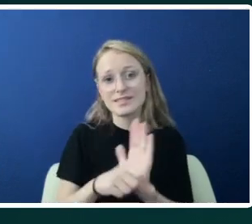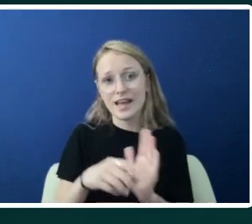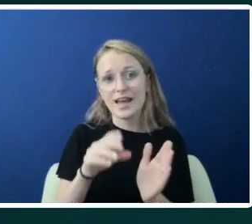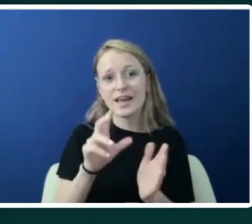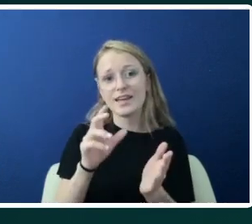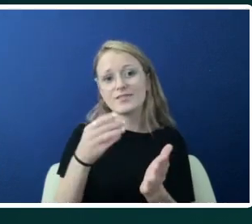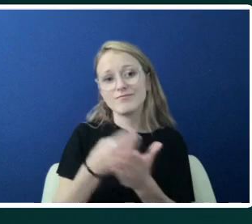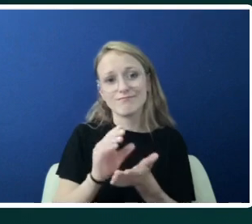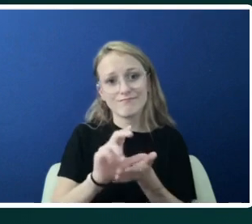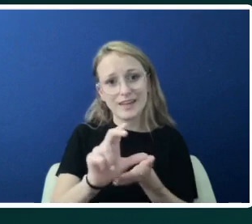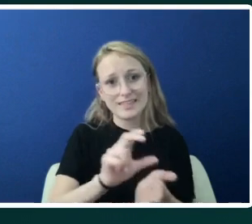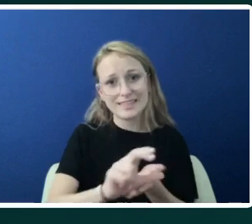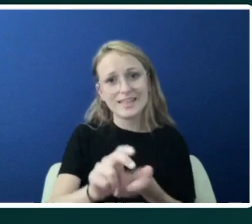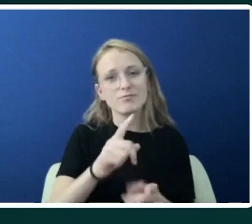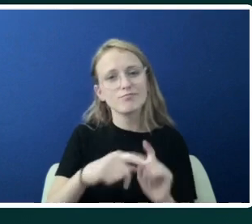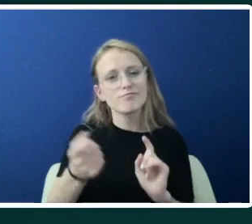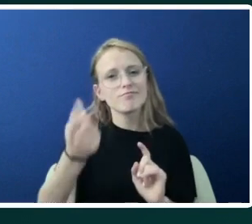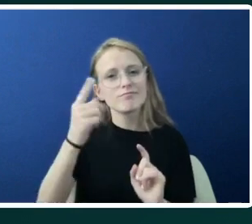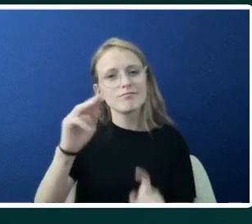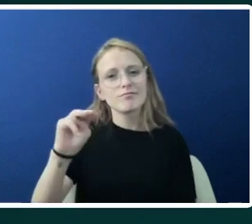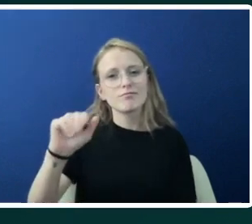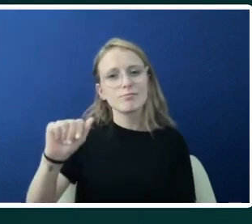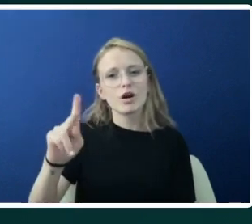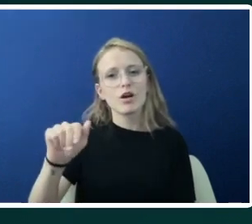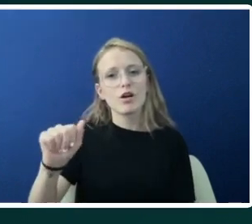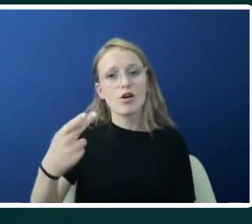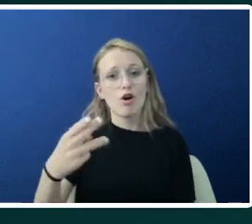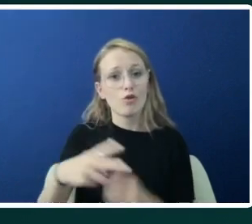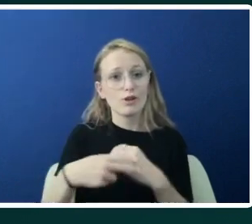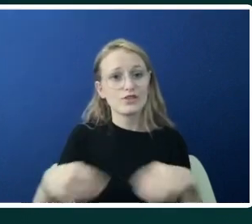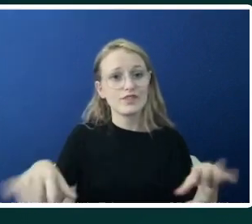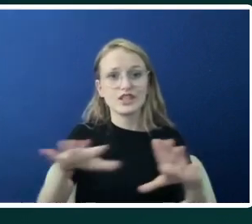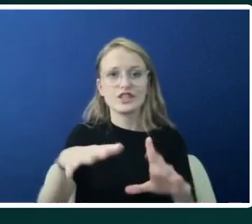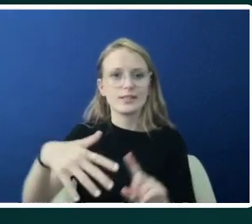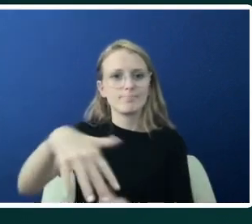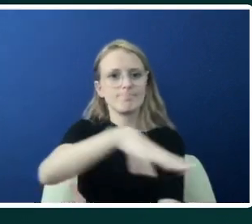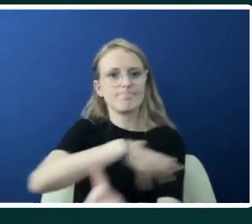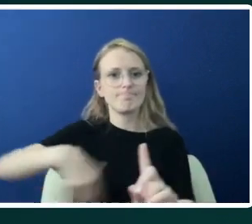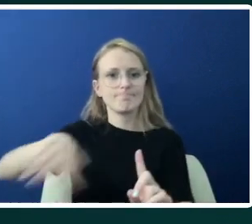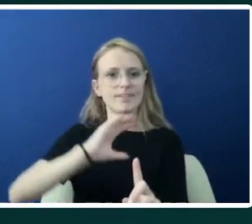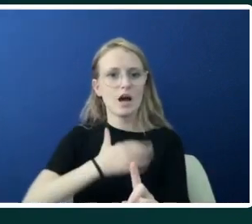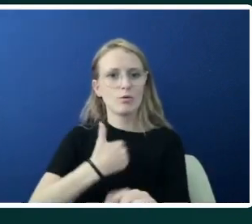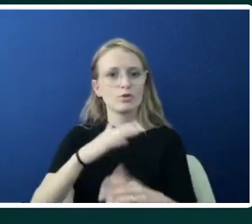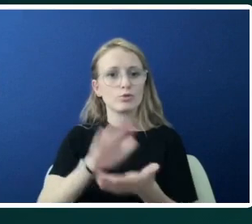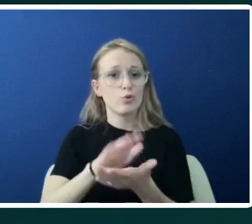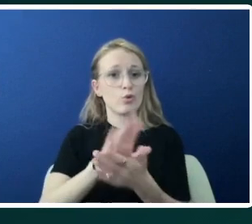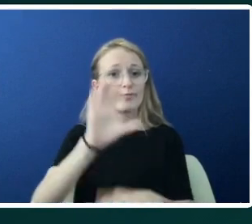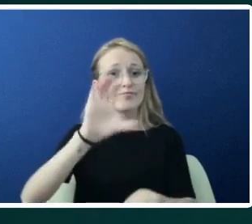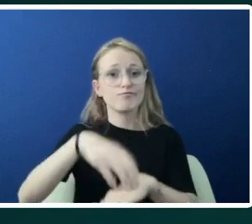by the Makah Reservations. So, 100 percent of my students are Native American. Not all are Makah,